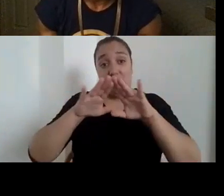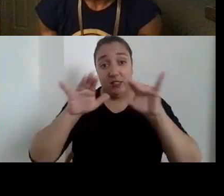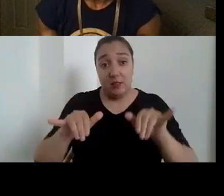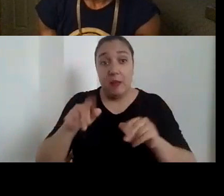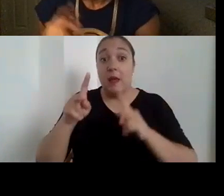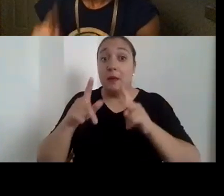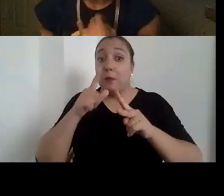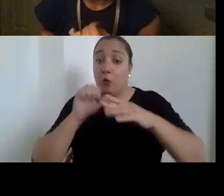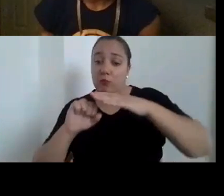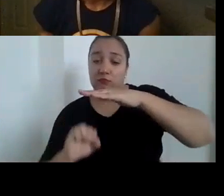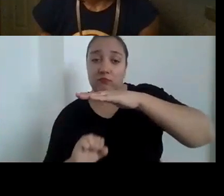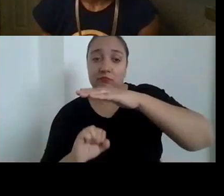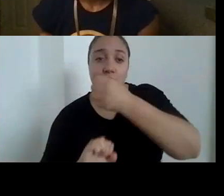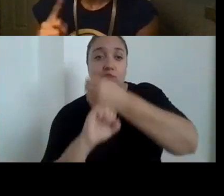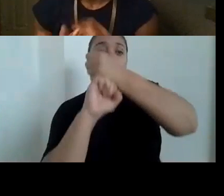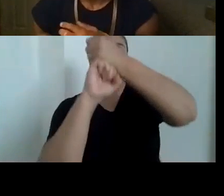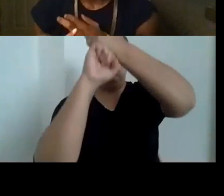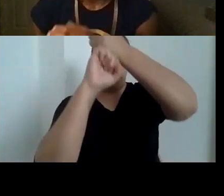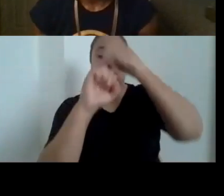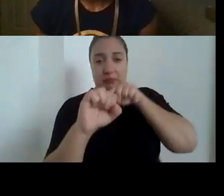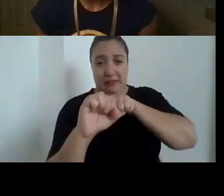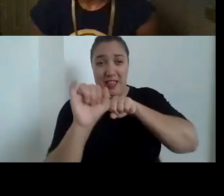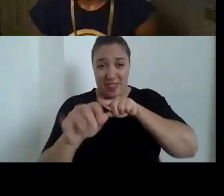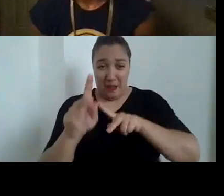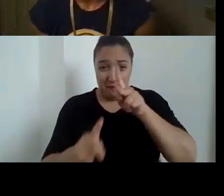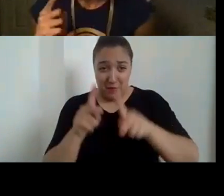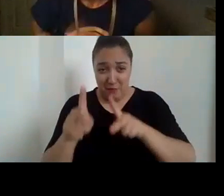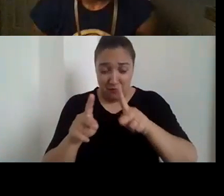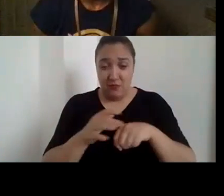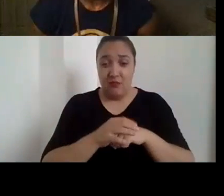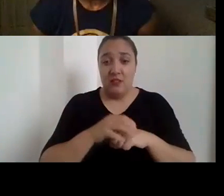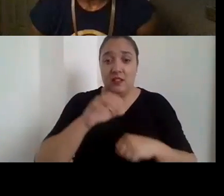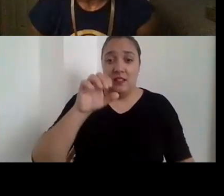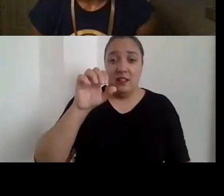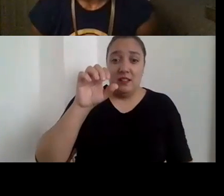Stay cool Haru, Natasha Barnes, mmonsl, Dsabella grimes.